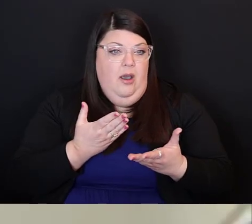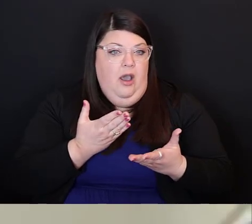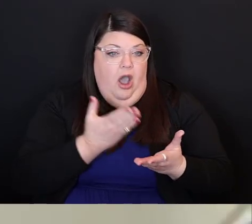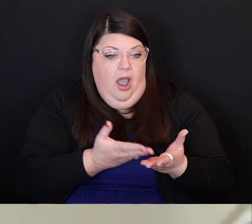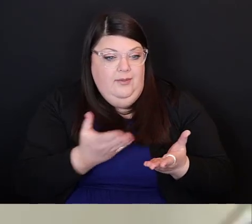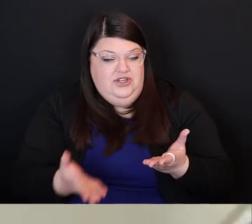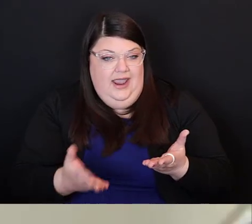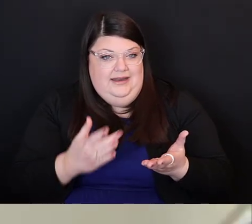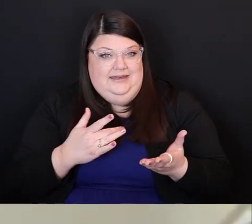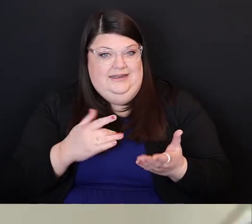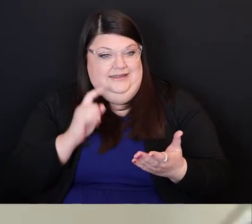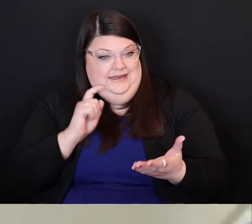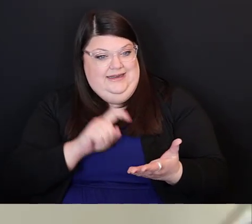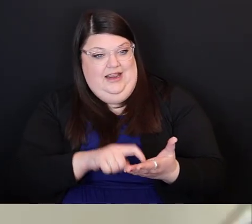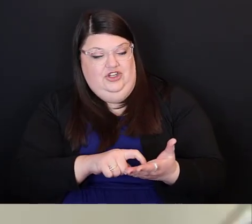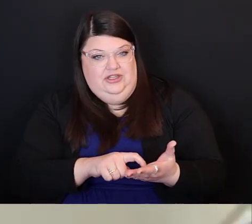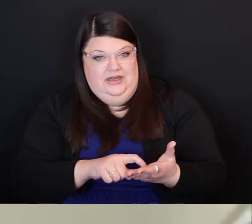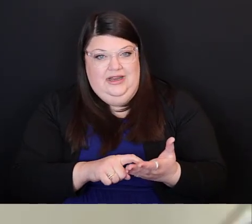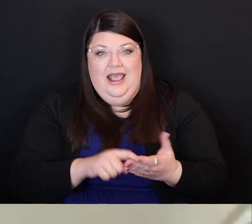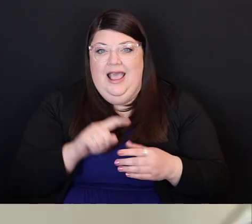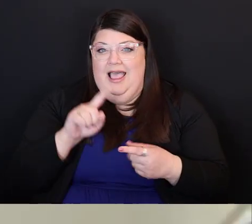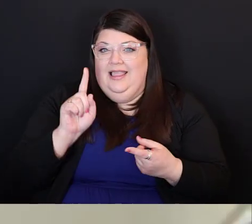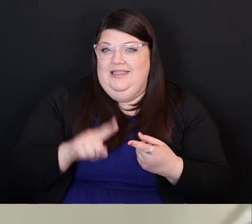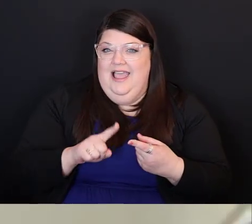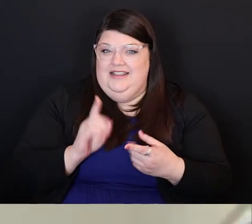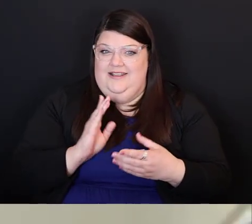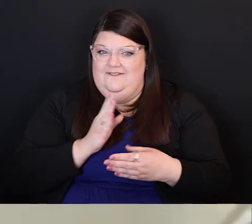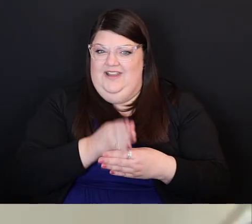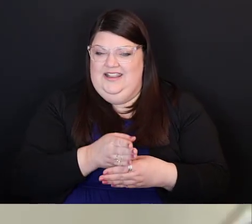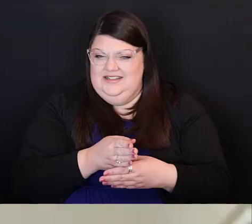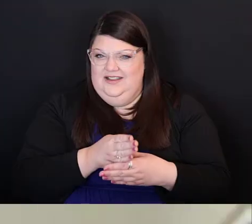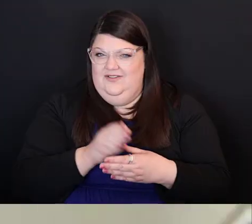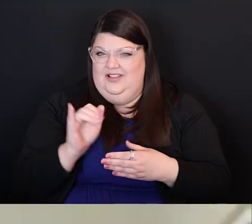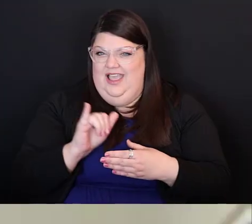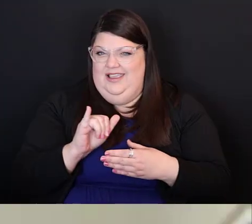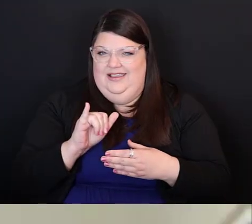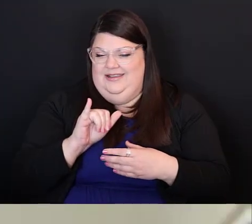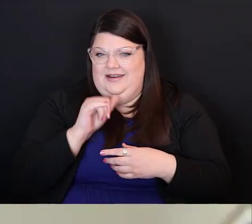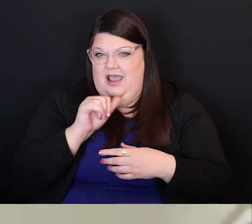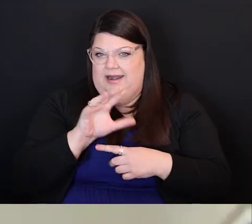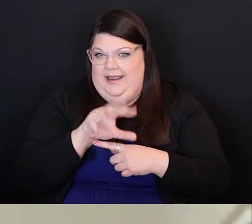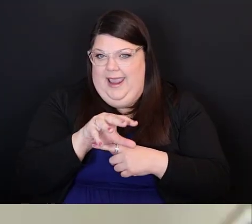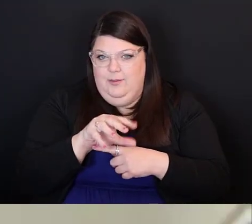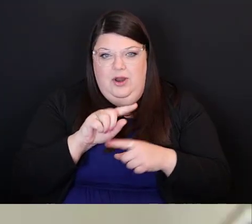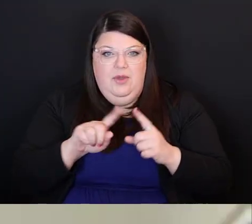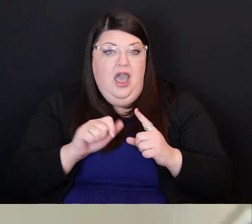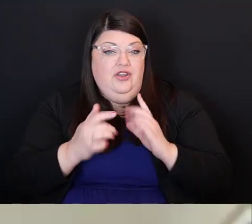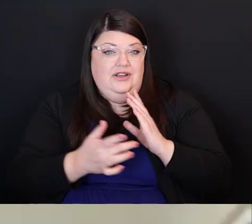invasive than a camera, but still allow artificial intelligence to understand what's going on in A room.